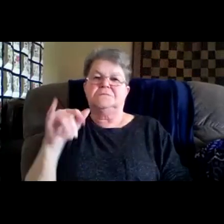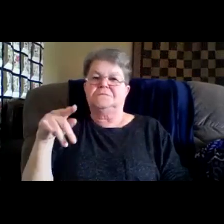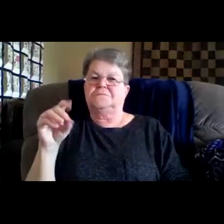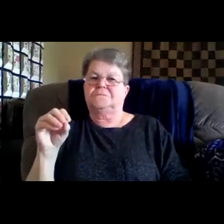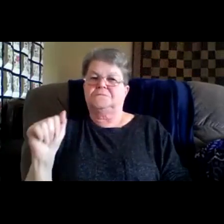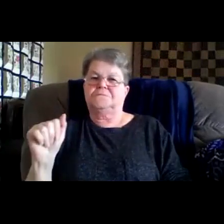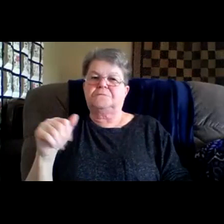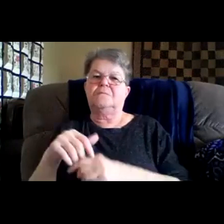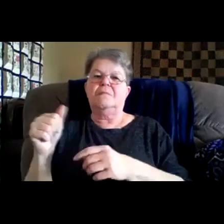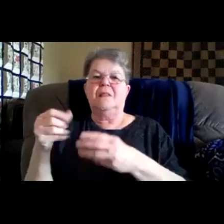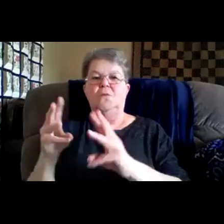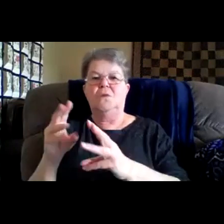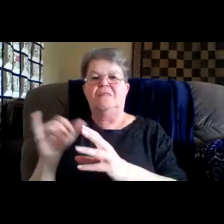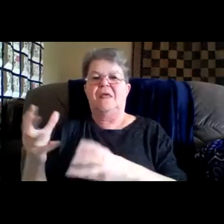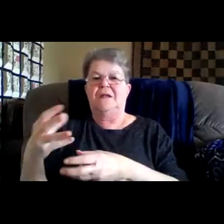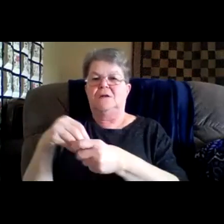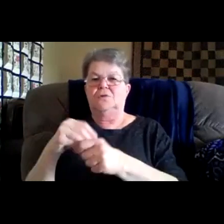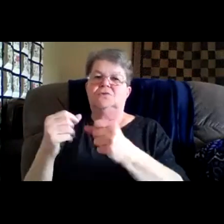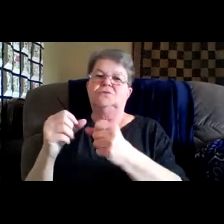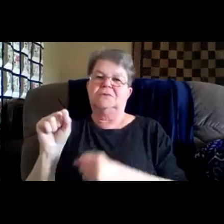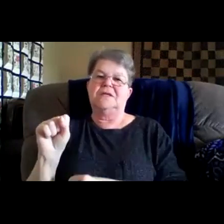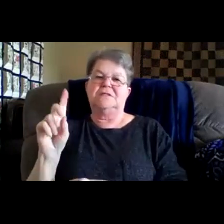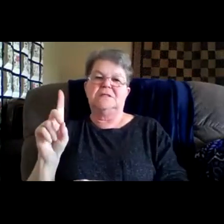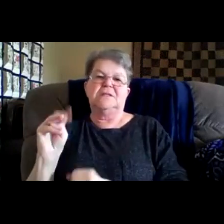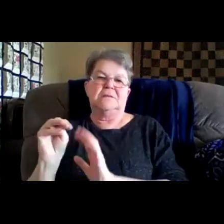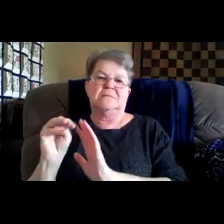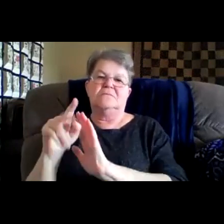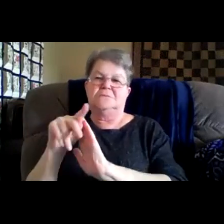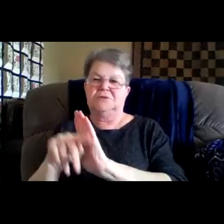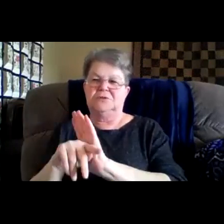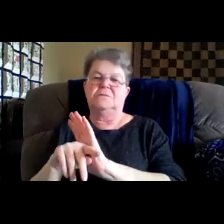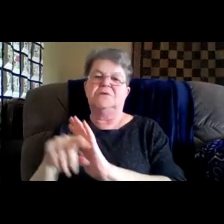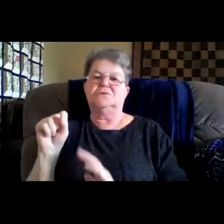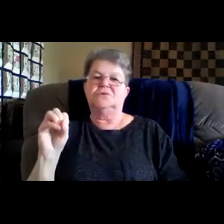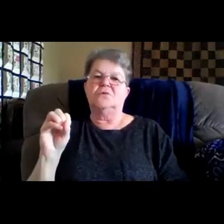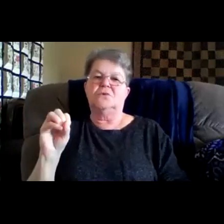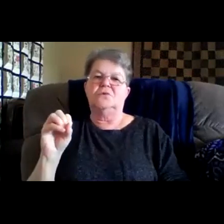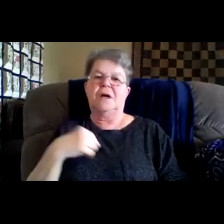that kind of includes supported decision-making principles. So, you know, I encourage you to take a look